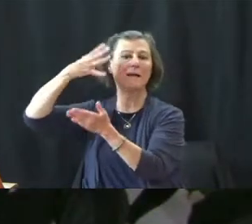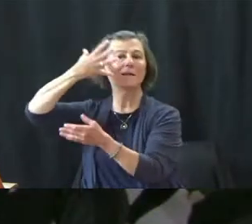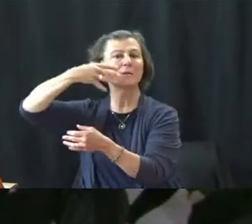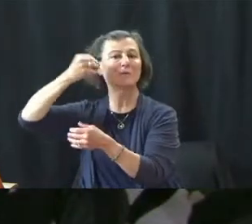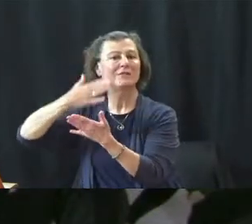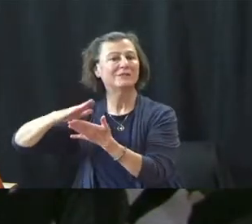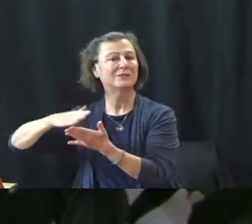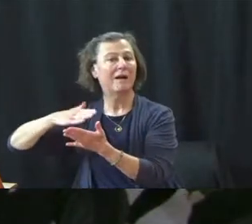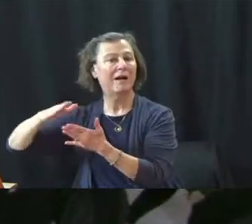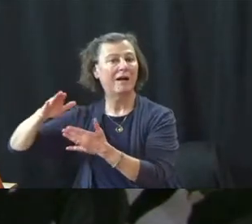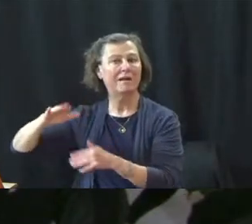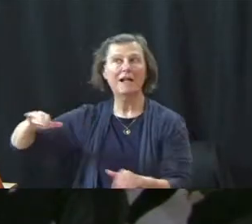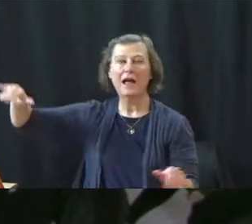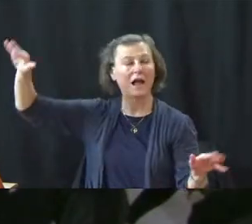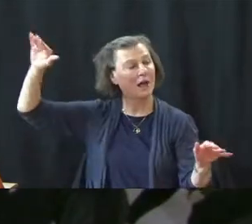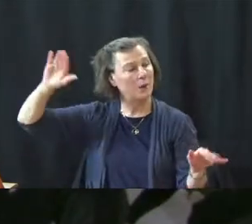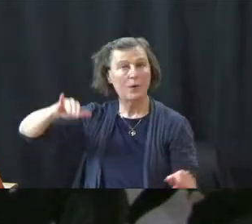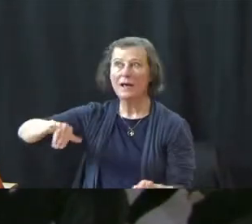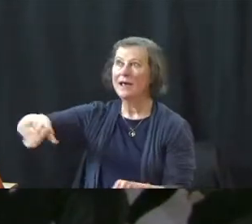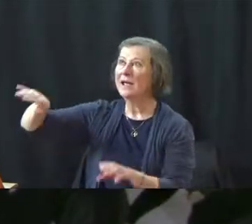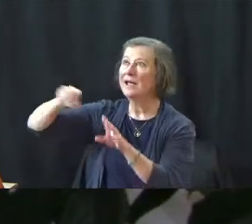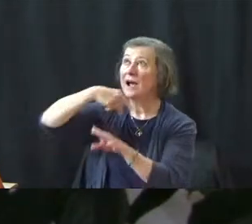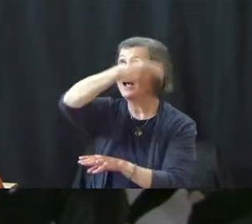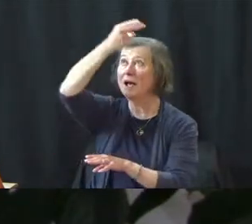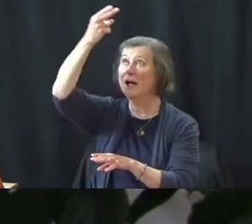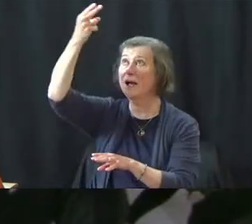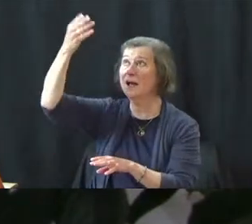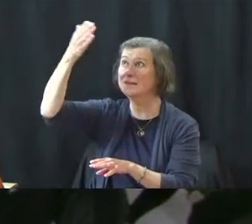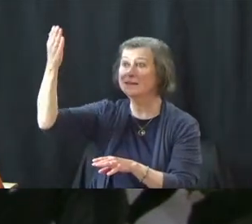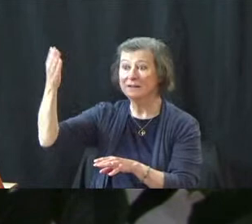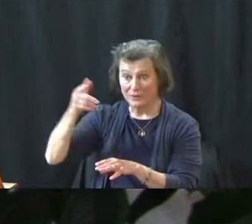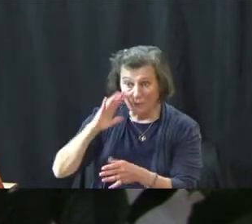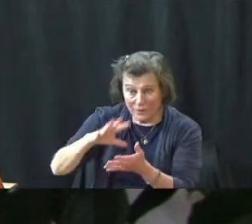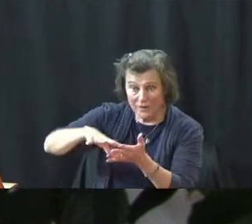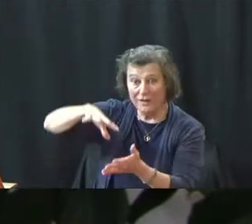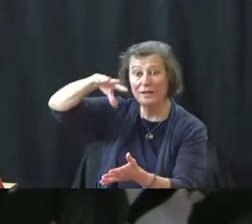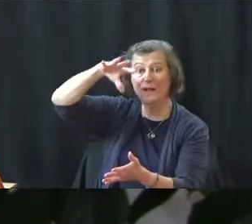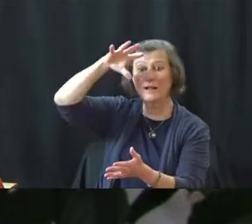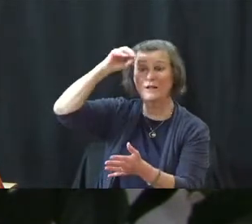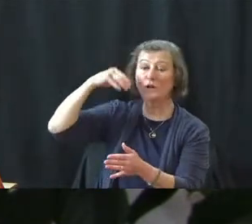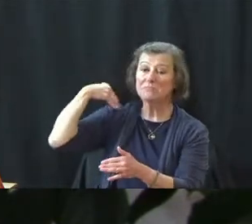“Fly away, high in the sky. You will learn how by and by.